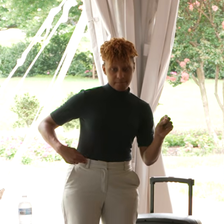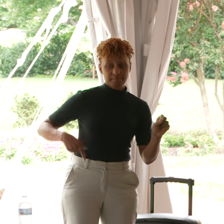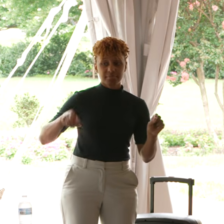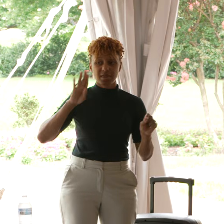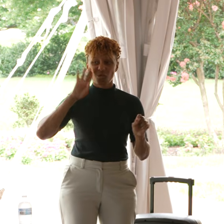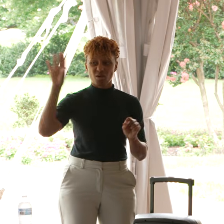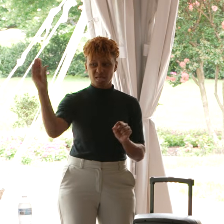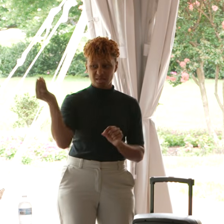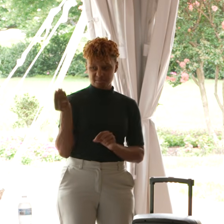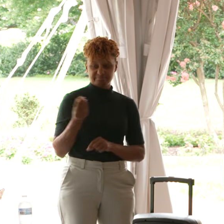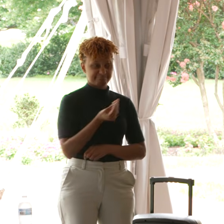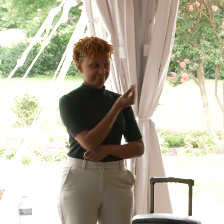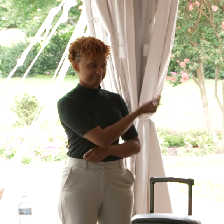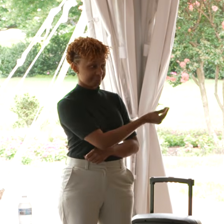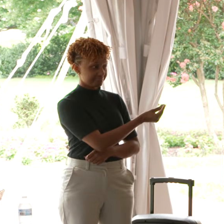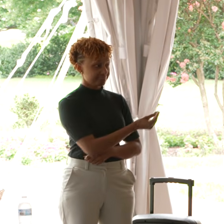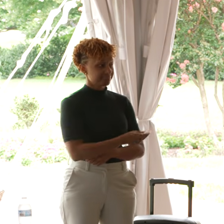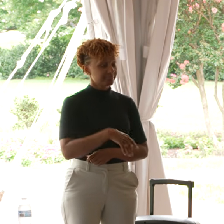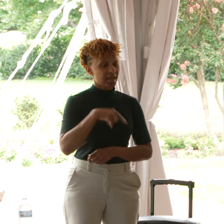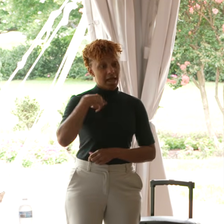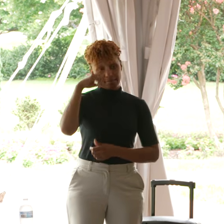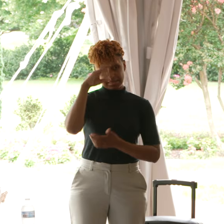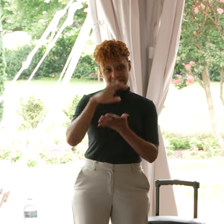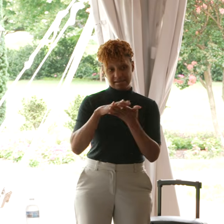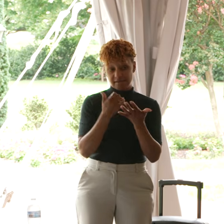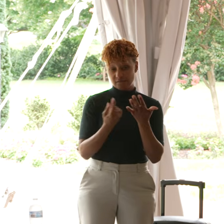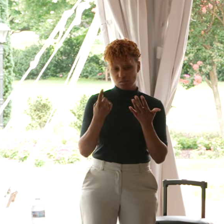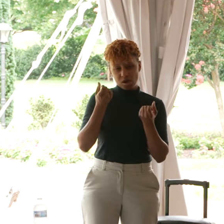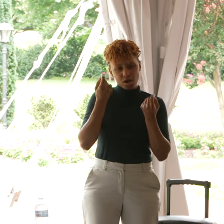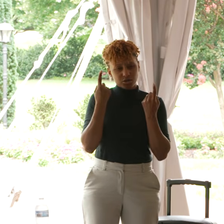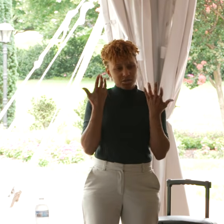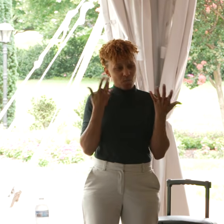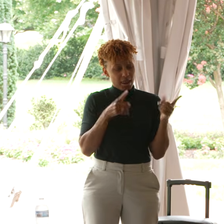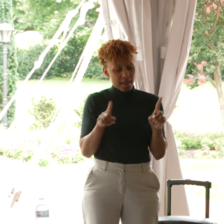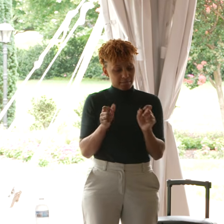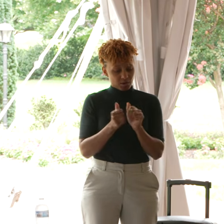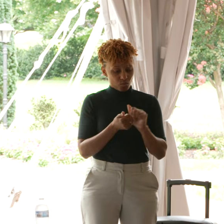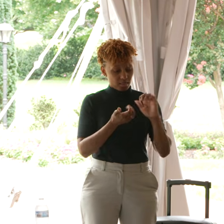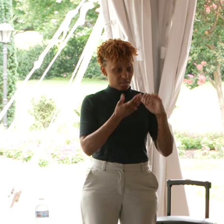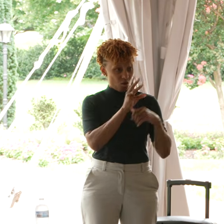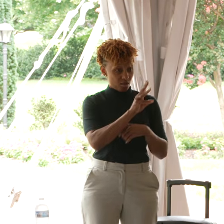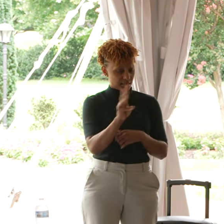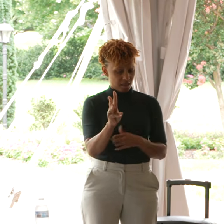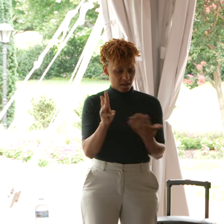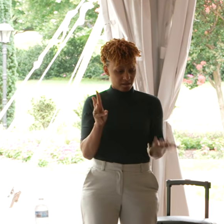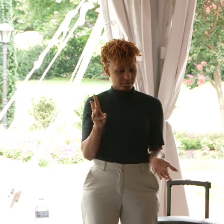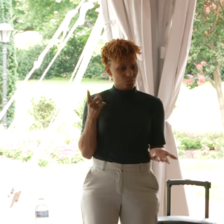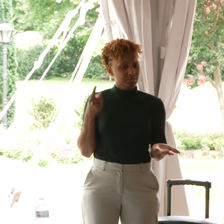all been talking about offline, which is where are we at now with Belmont? I'll open this to